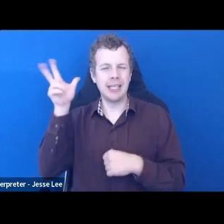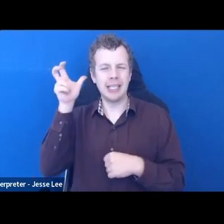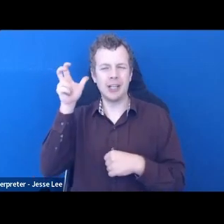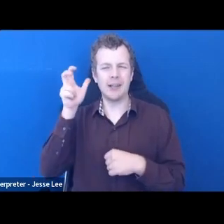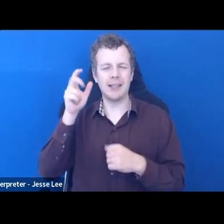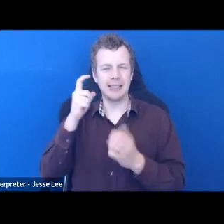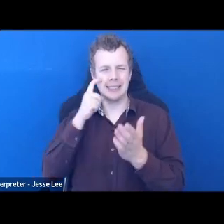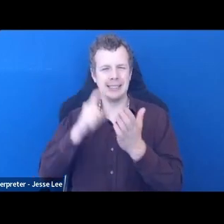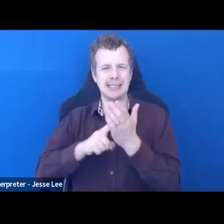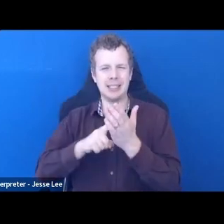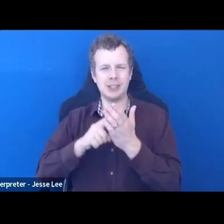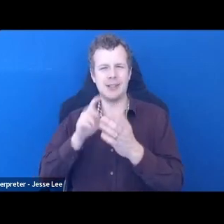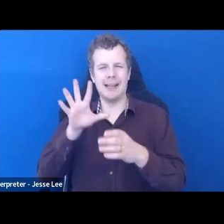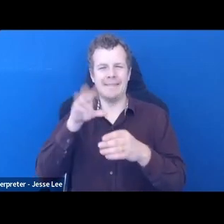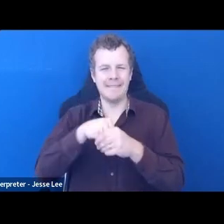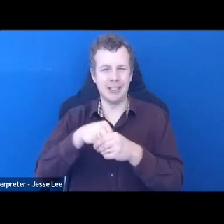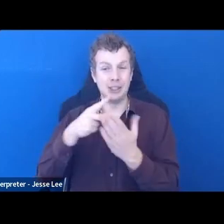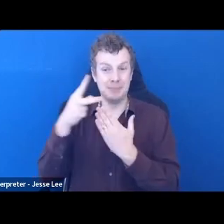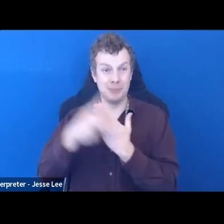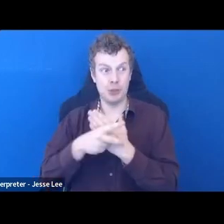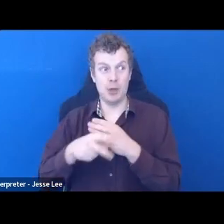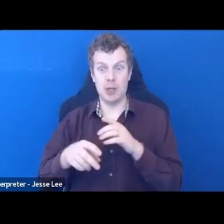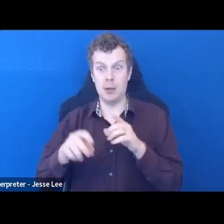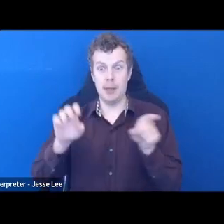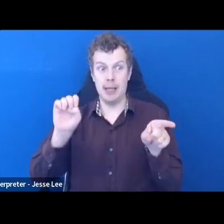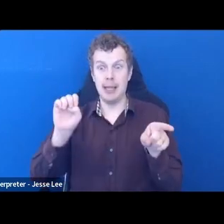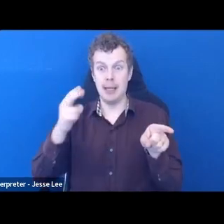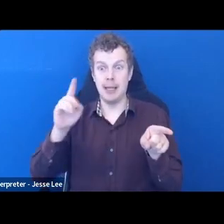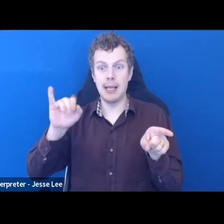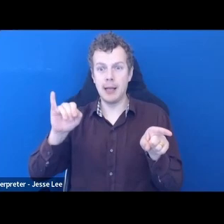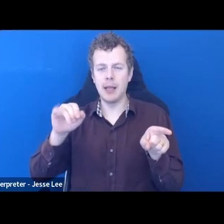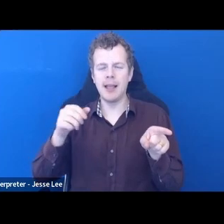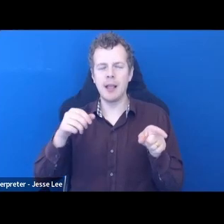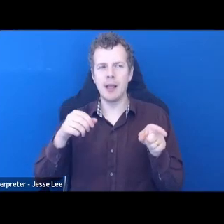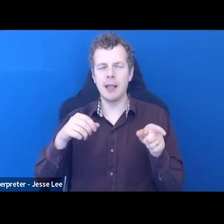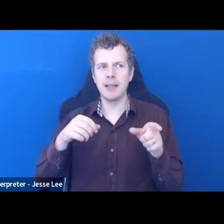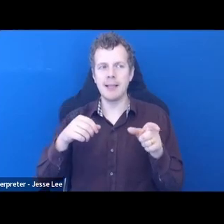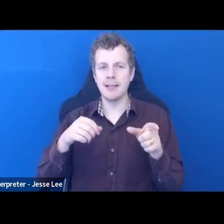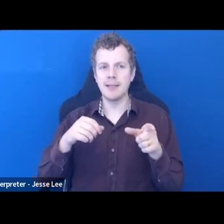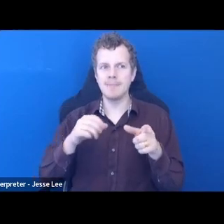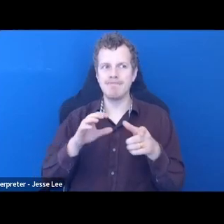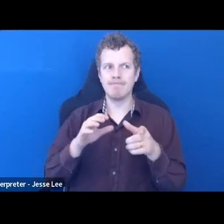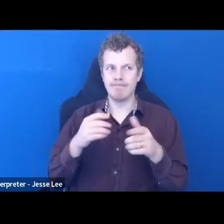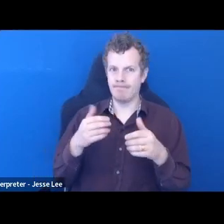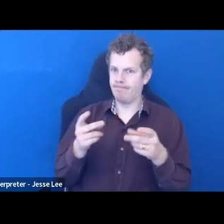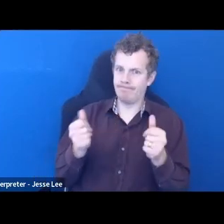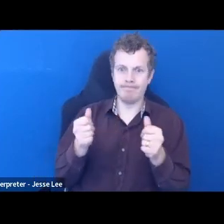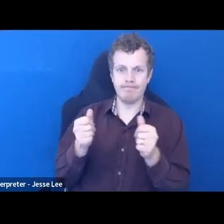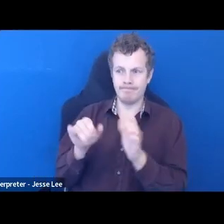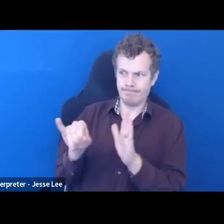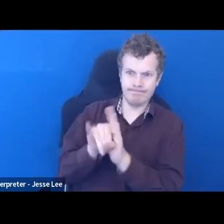That we have a more rapid identification of hearing loss in children.